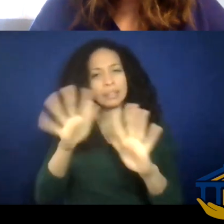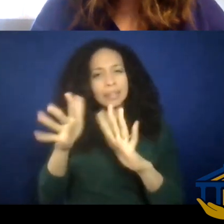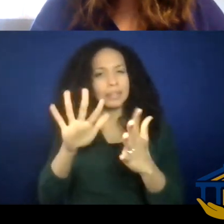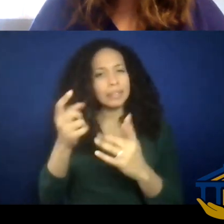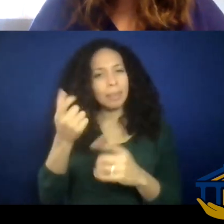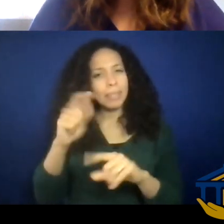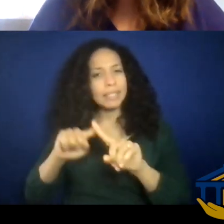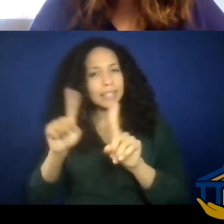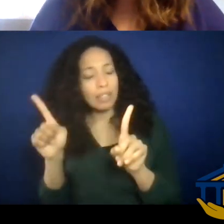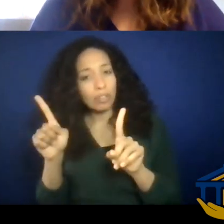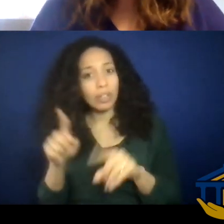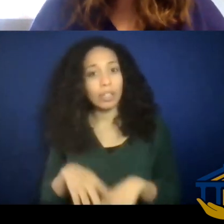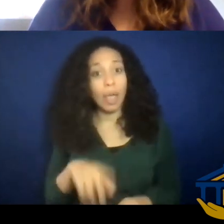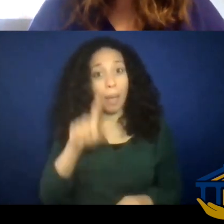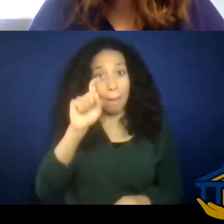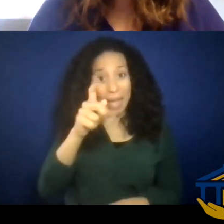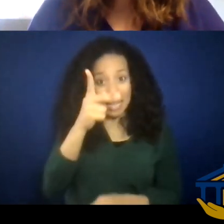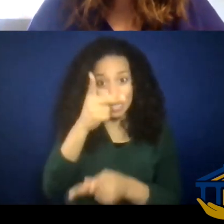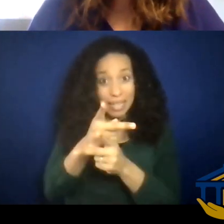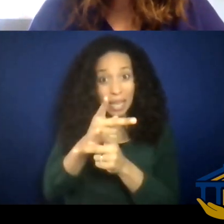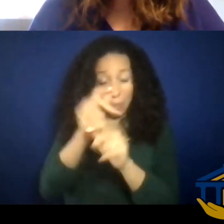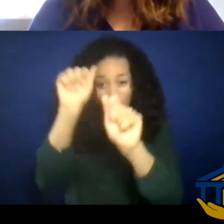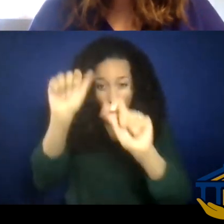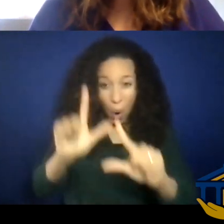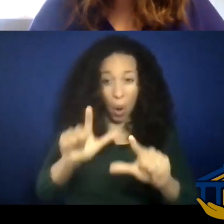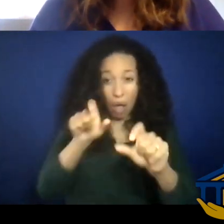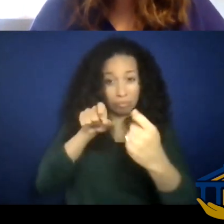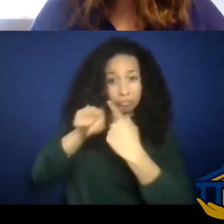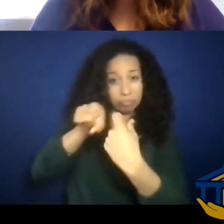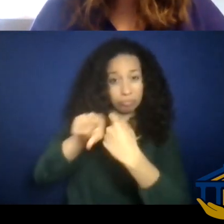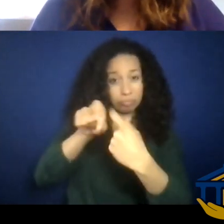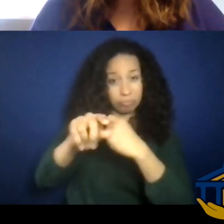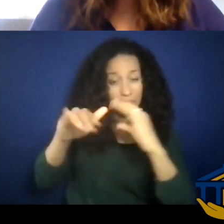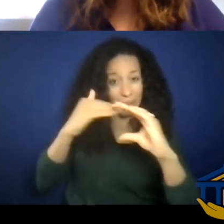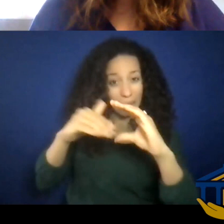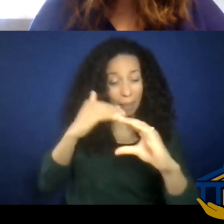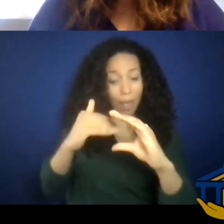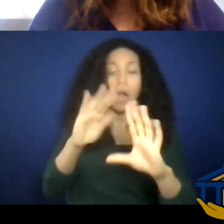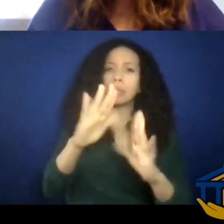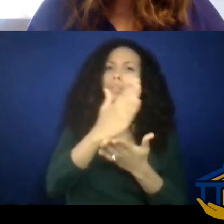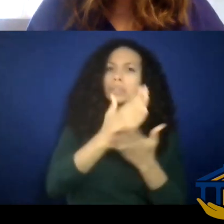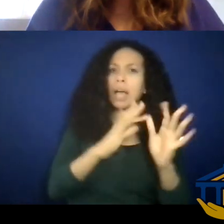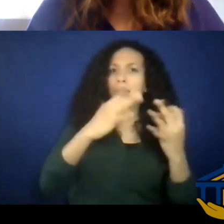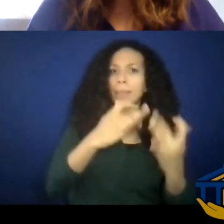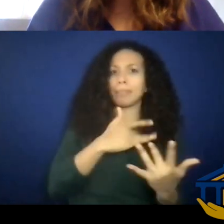record of all email communication that has occurred, although some families do. I say if